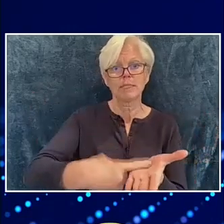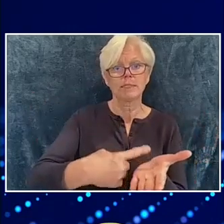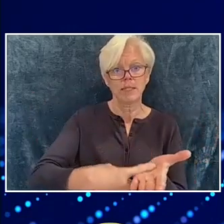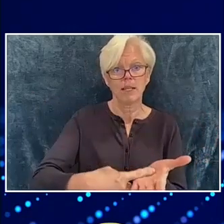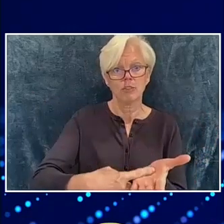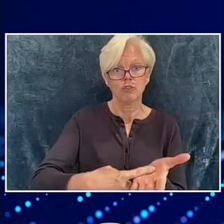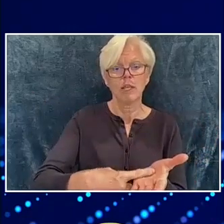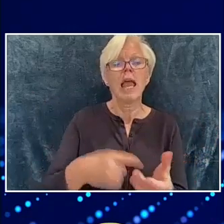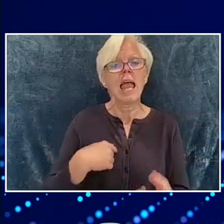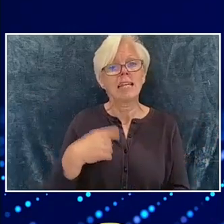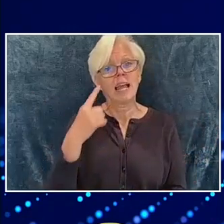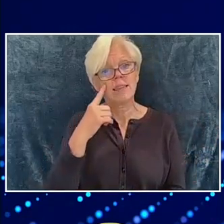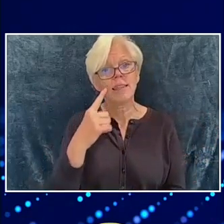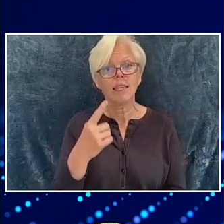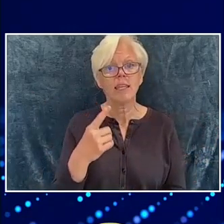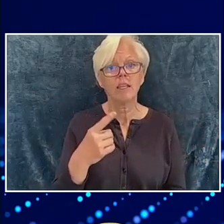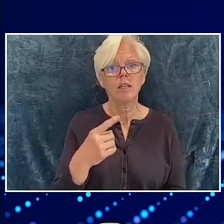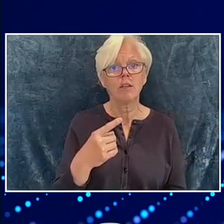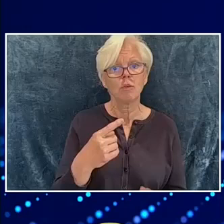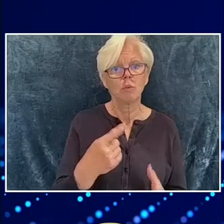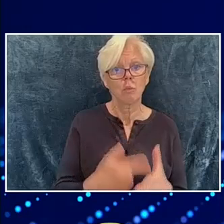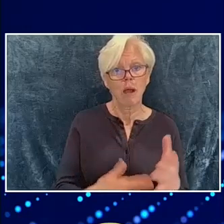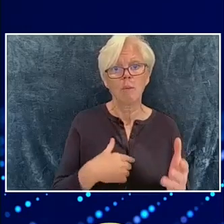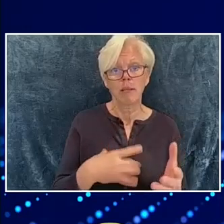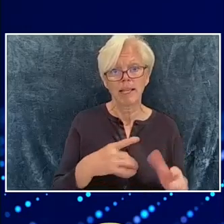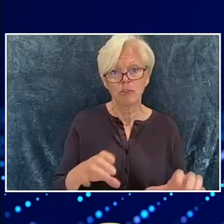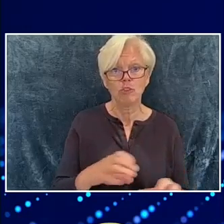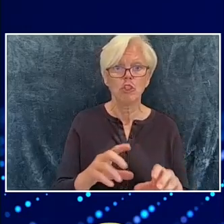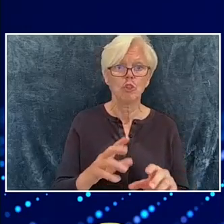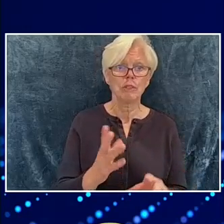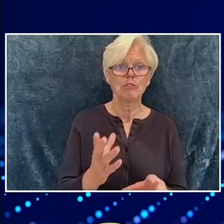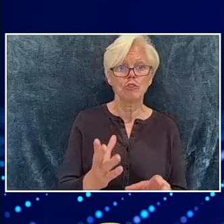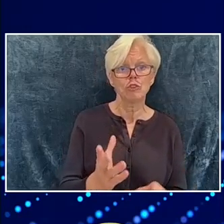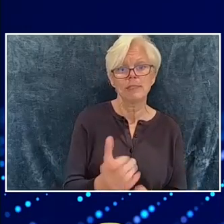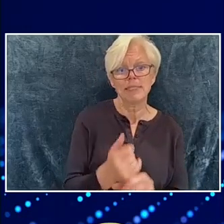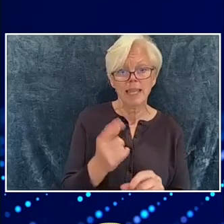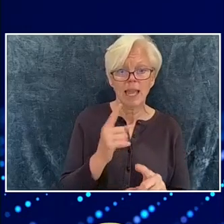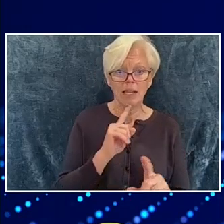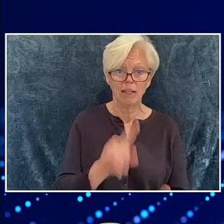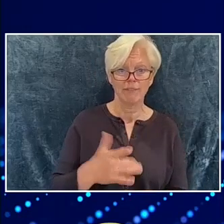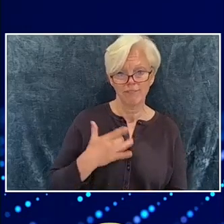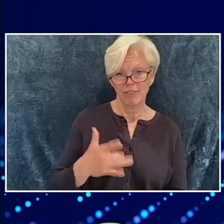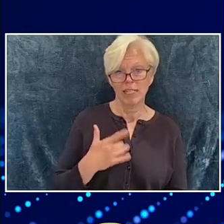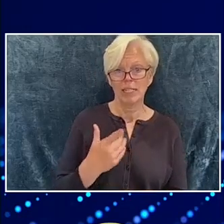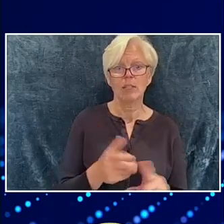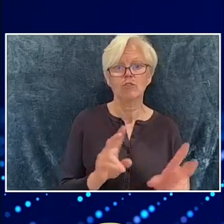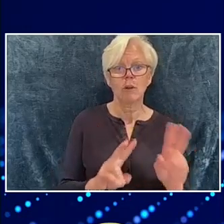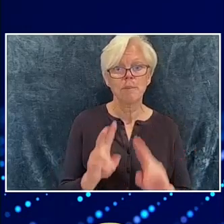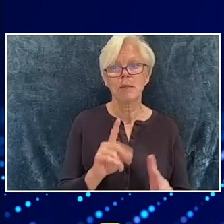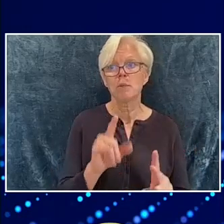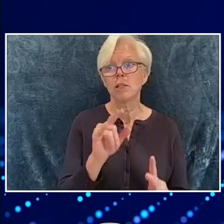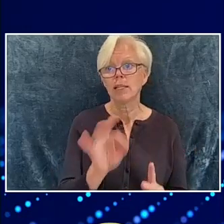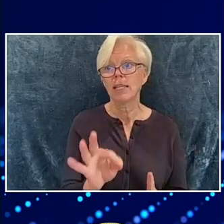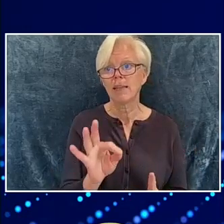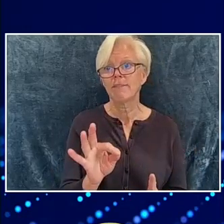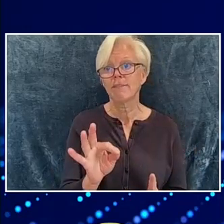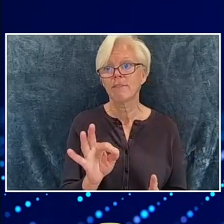what I'd like to go with this is to get a feeling from people whether or not this is